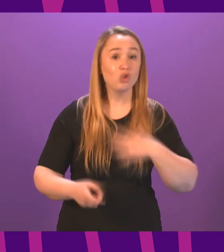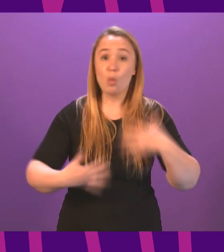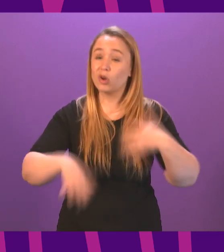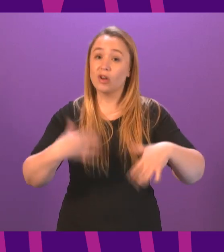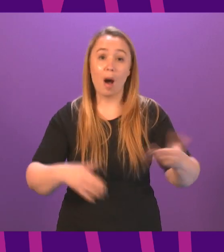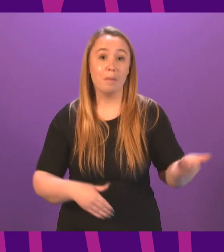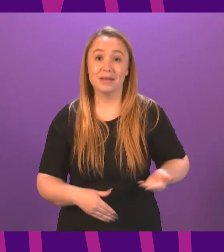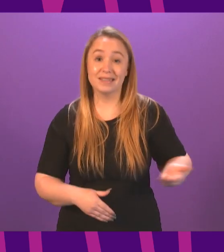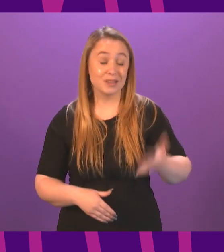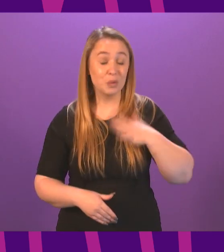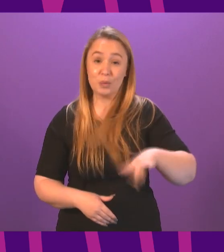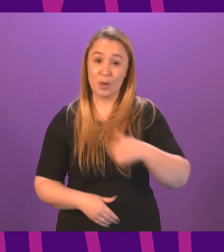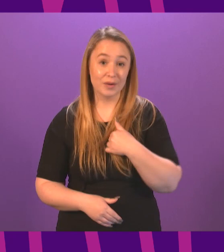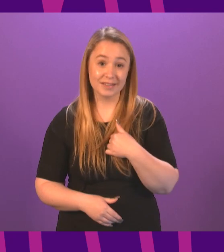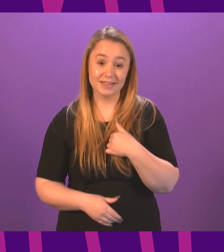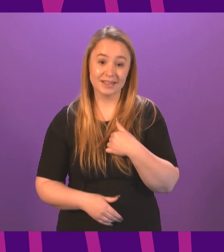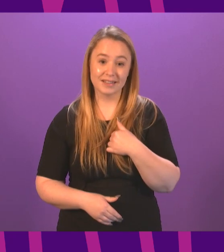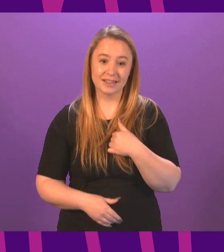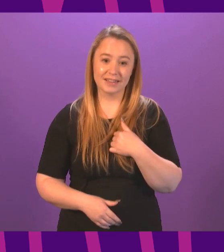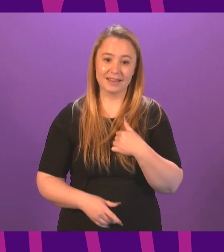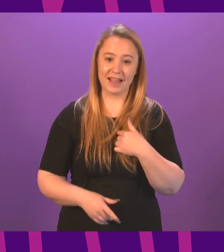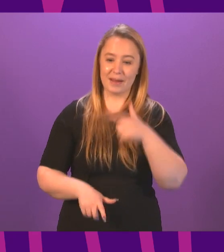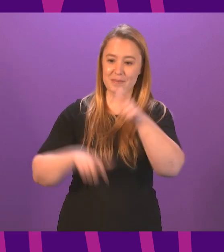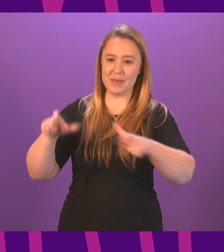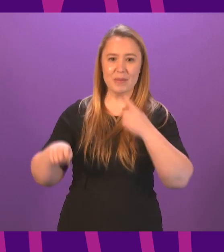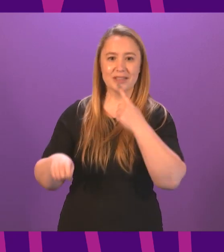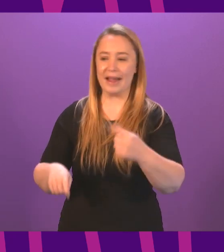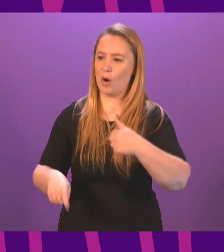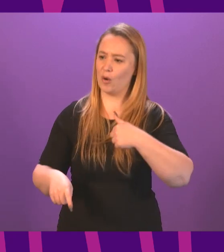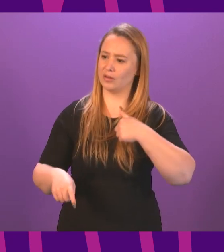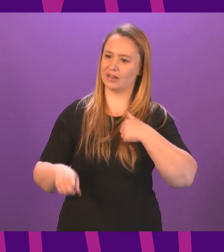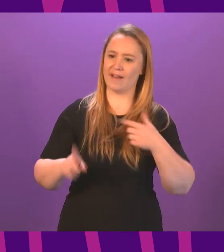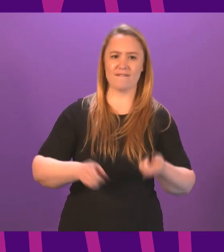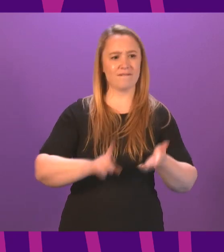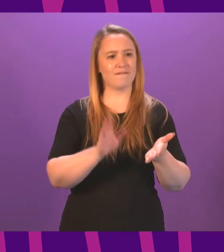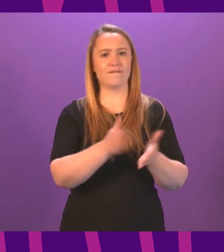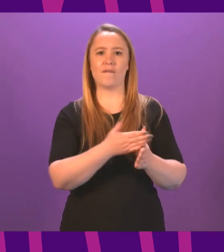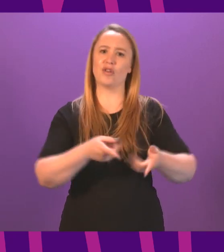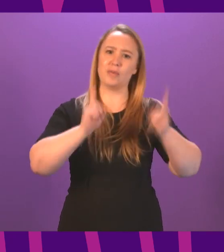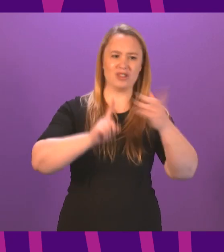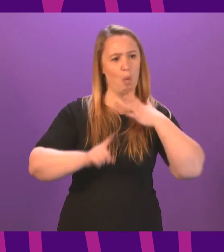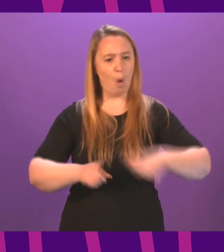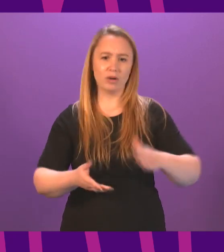I want to do that is ridiculous. I know that that is not what the member suggests. I want